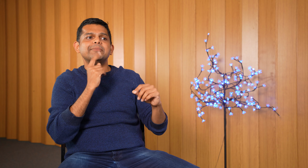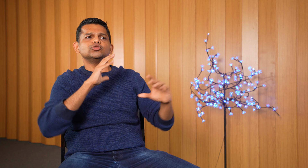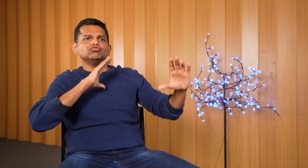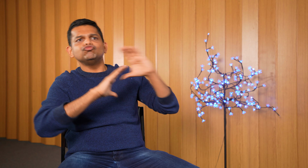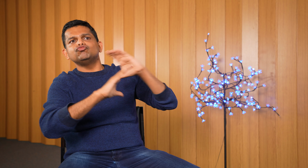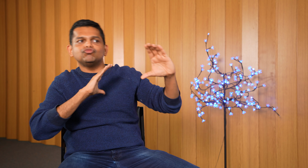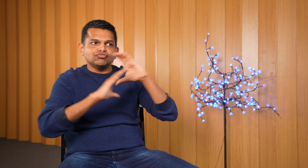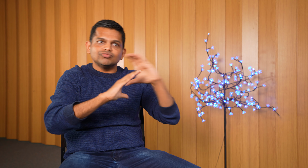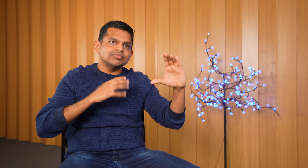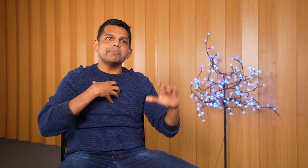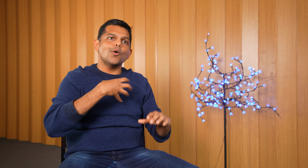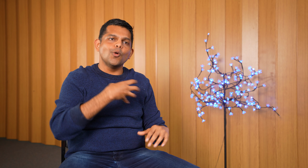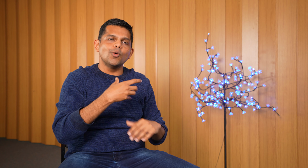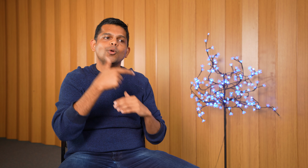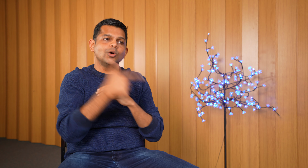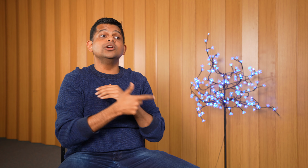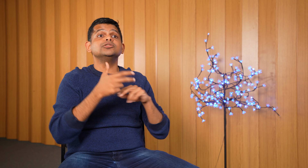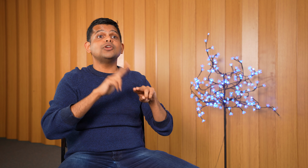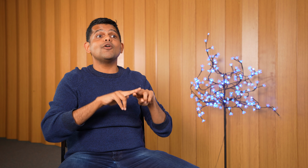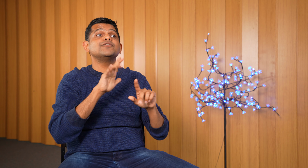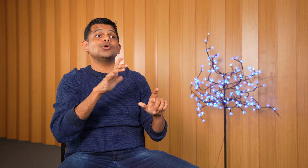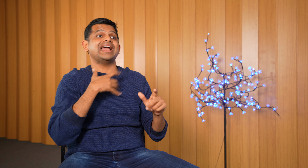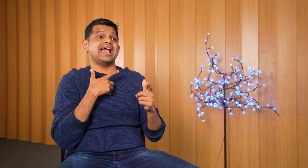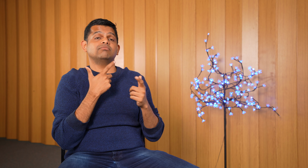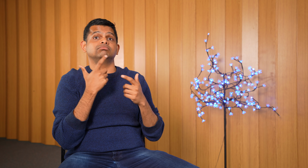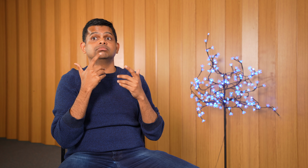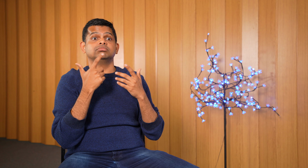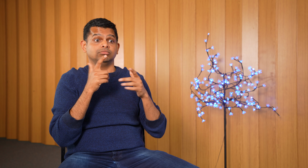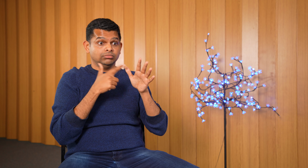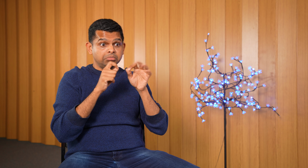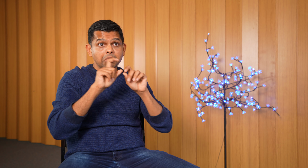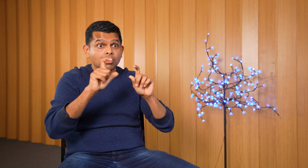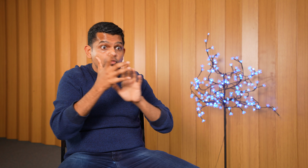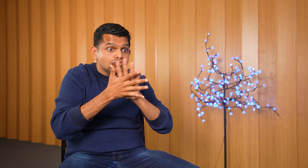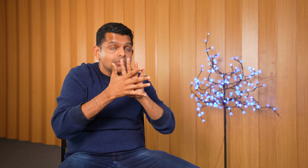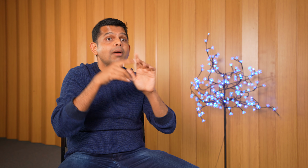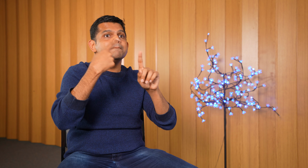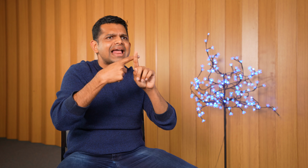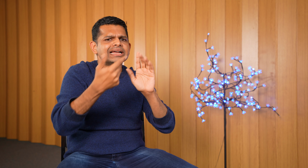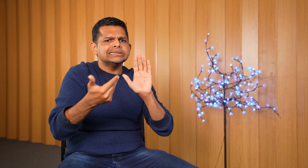in the conversation that we have, that would be great. Then if we start with A, B, C and then we scaffold on top of that with the same person, excellent.